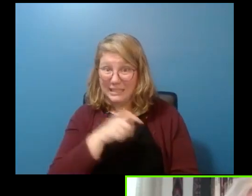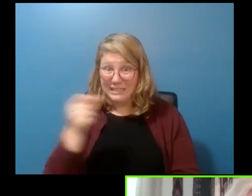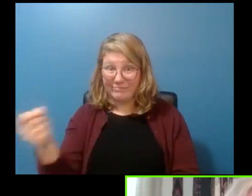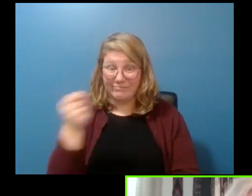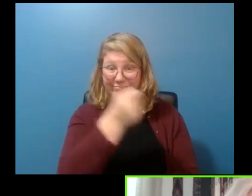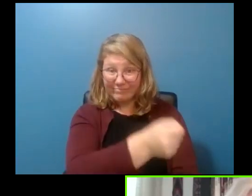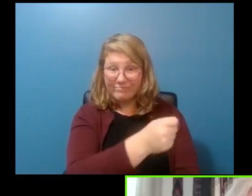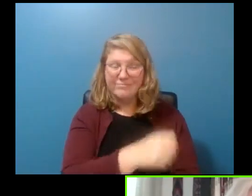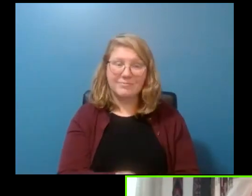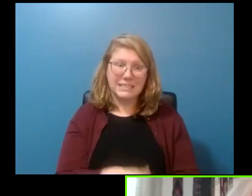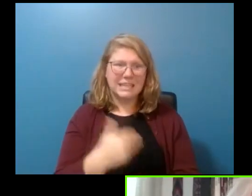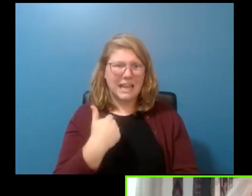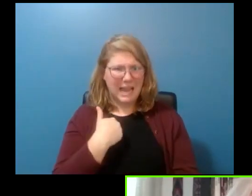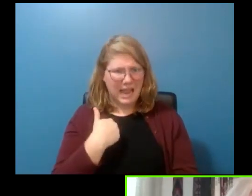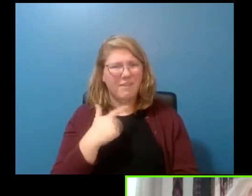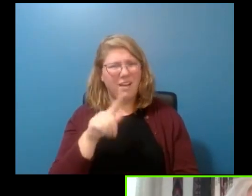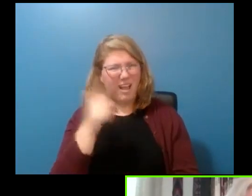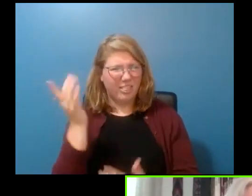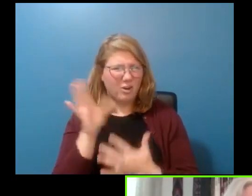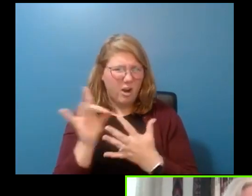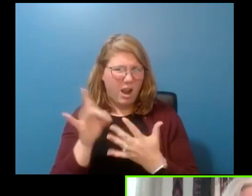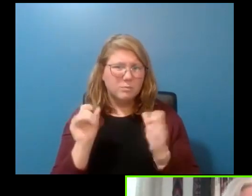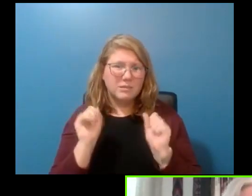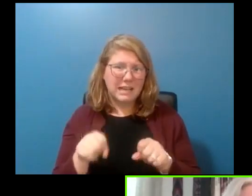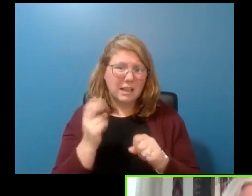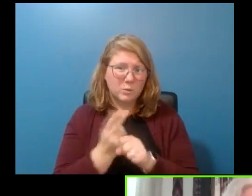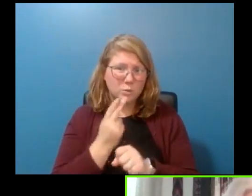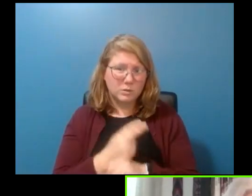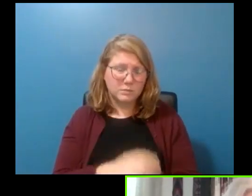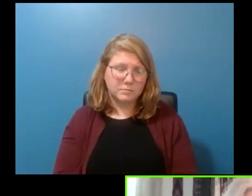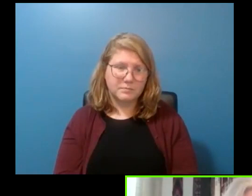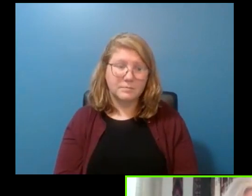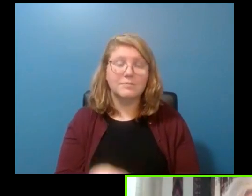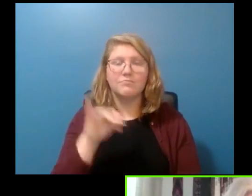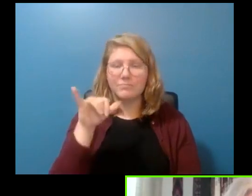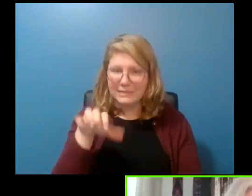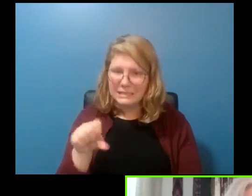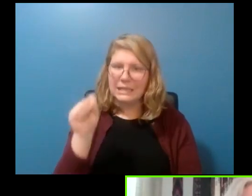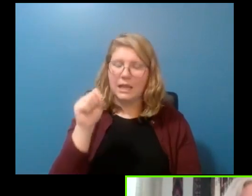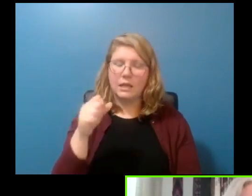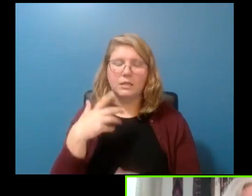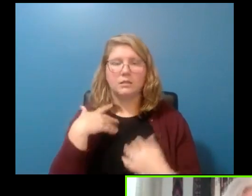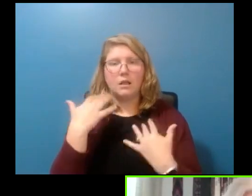So, I know that NAMI offers excellent resources, and support for families and information out